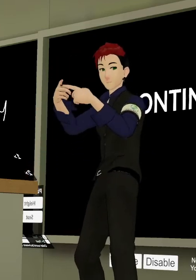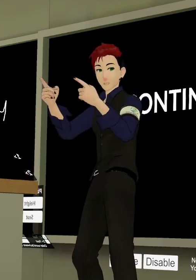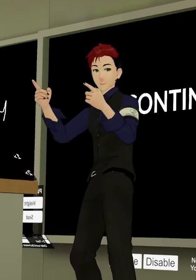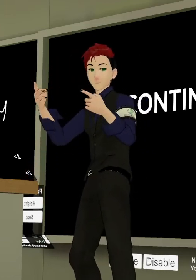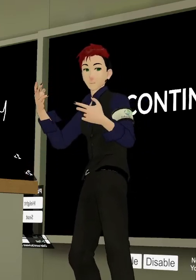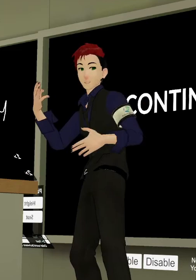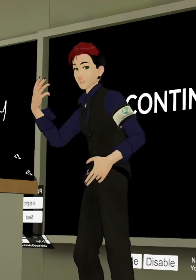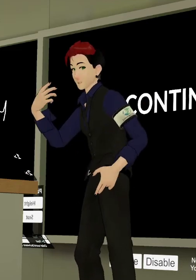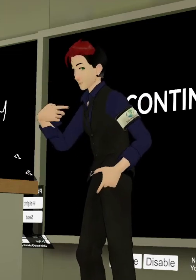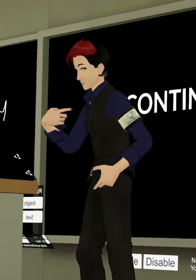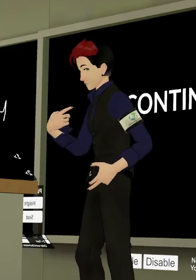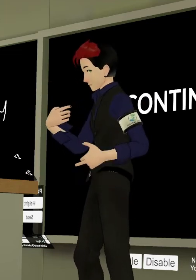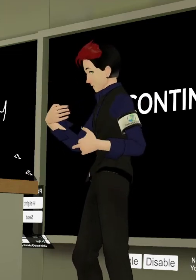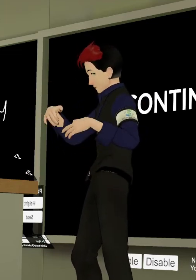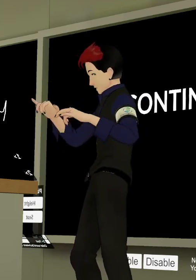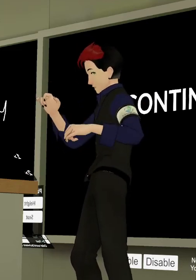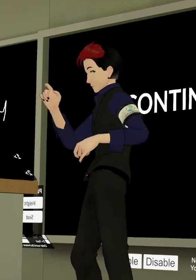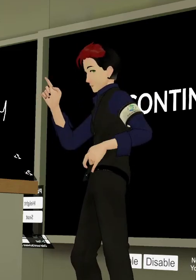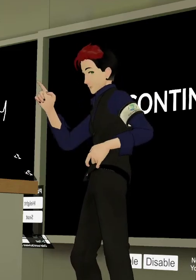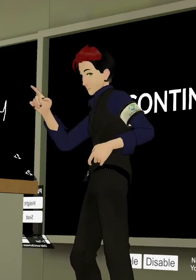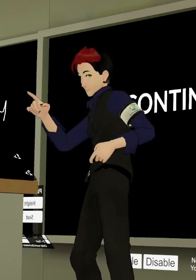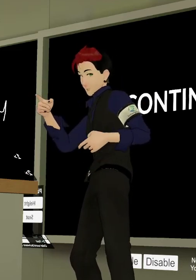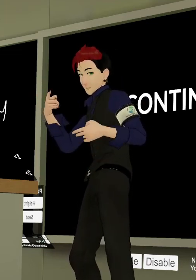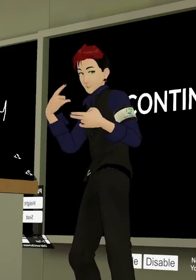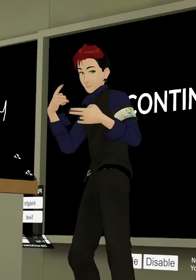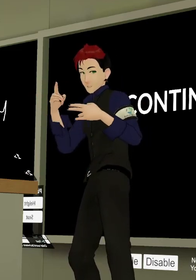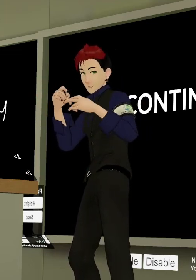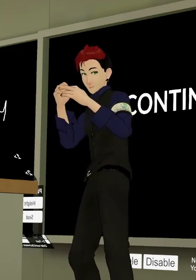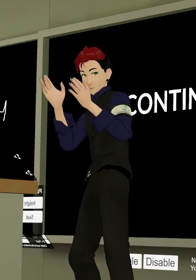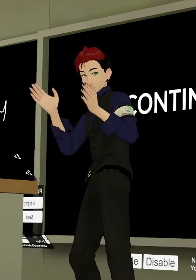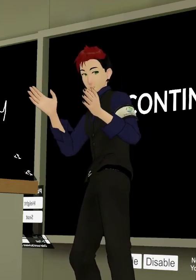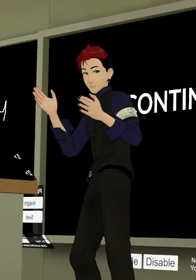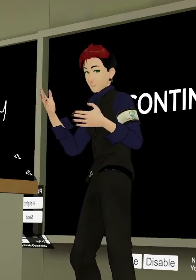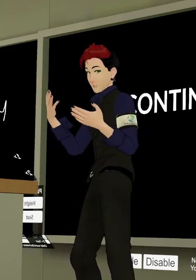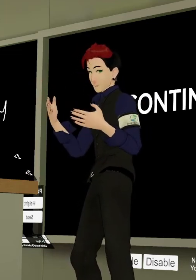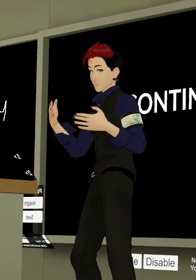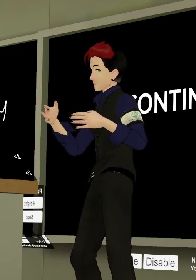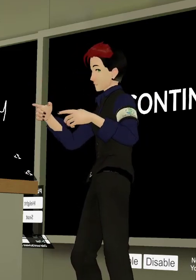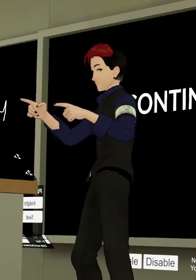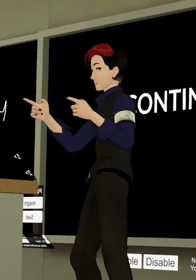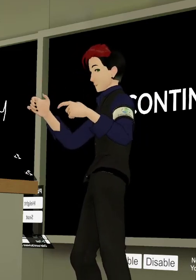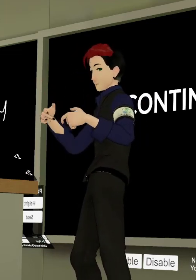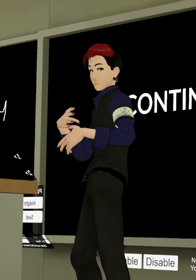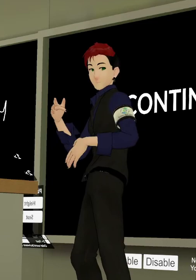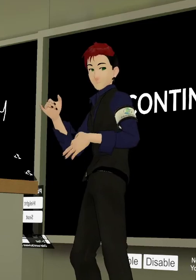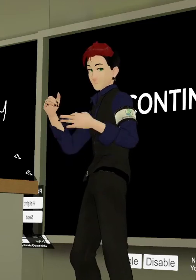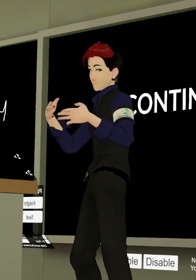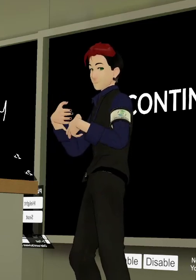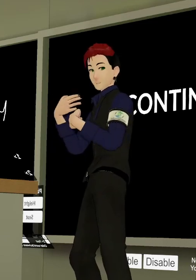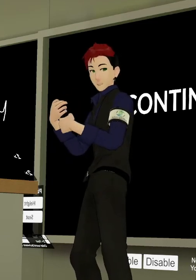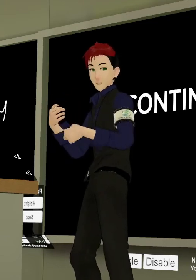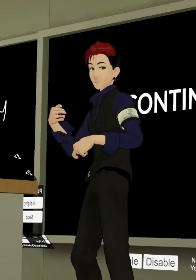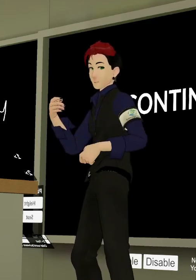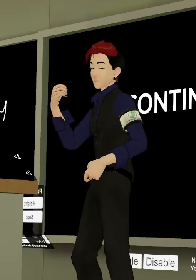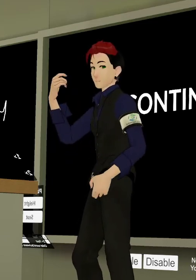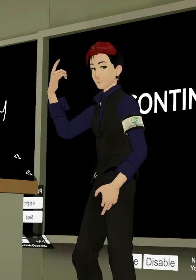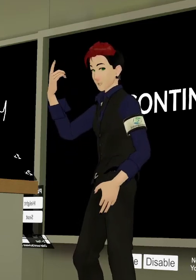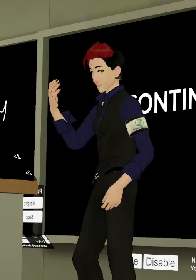but, but hey if you see me still having to go hey can you ask for clarification all that you guys should feel perfectly confident in saying I didn't